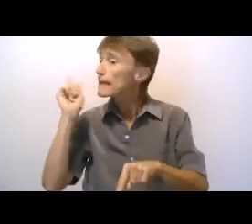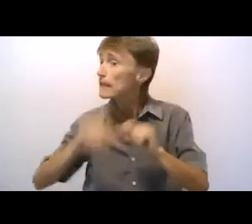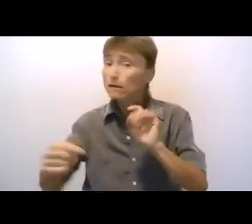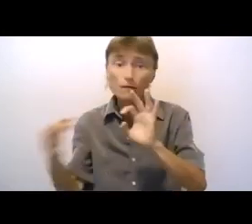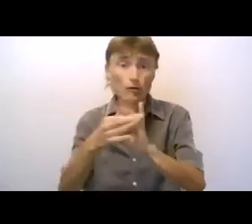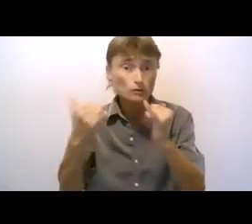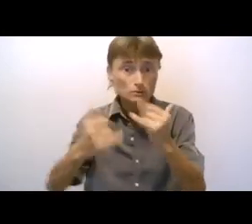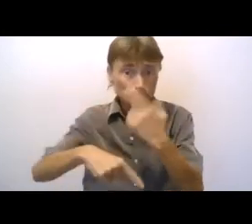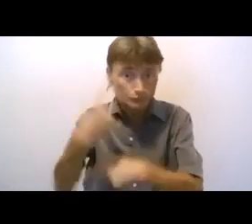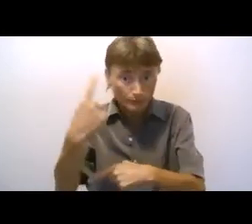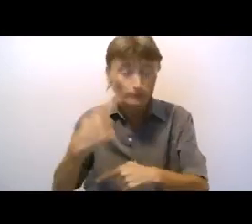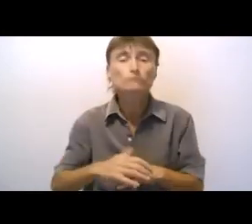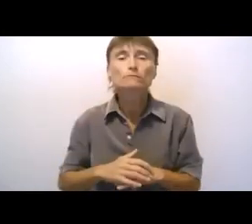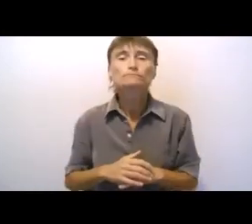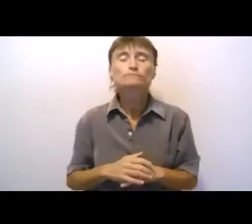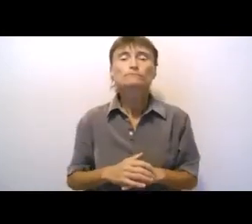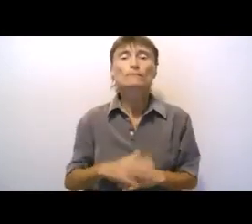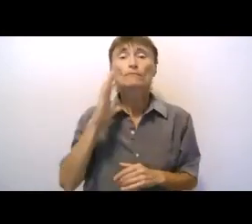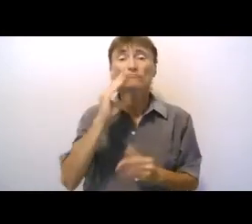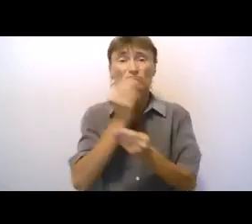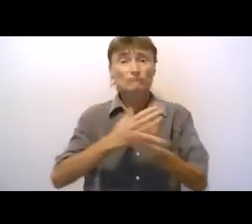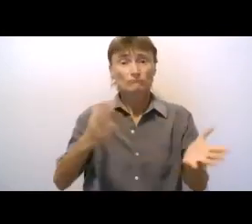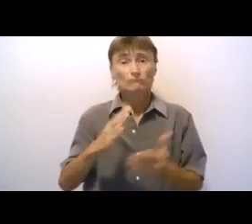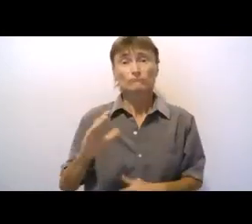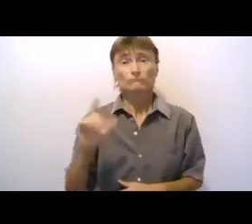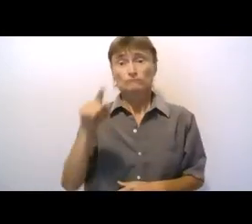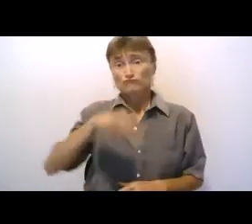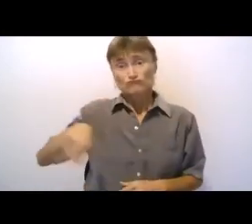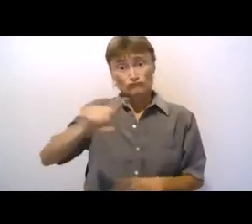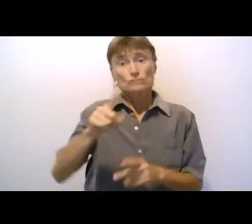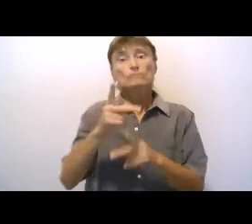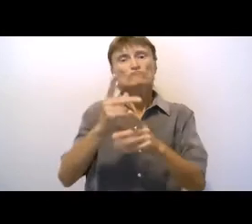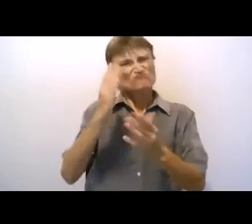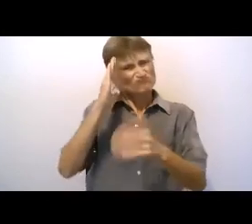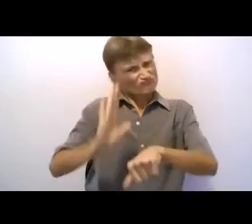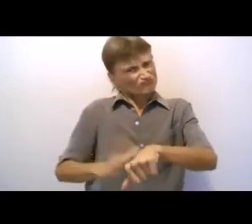that in mind. We will not share the private chats and any recordings we upload to our